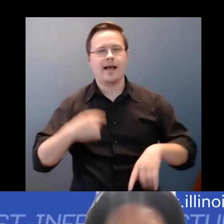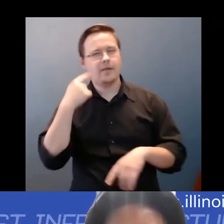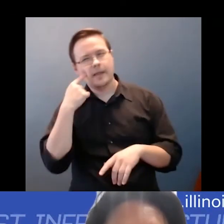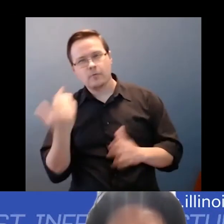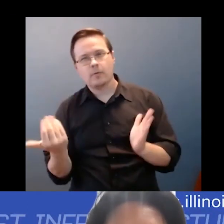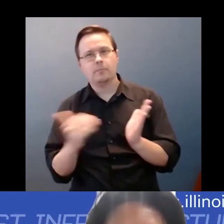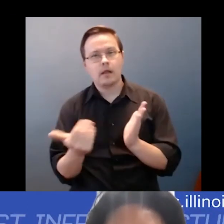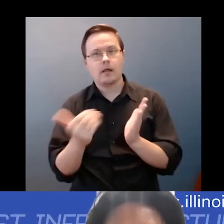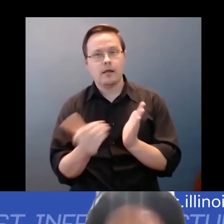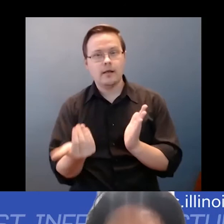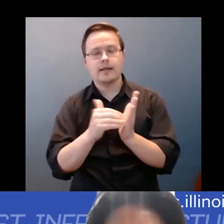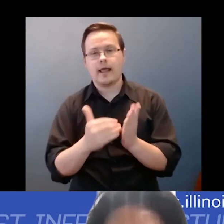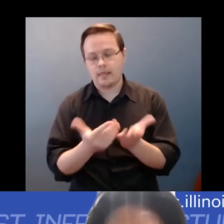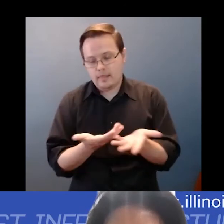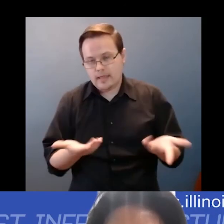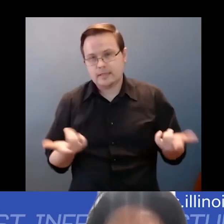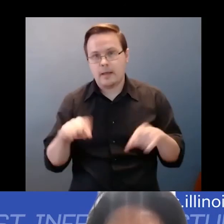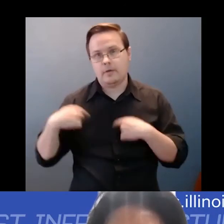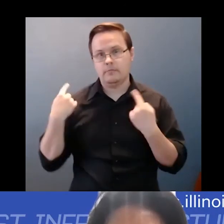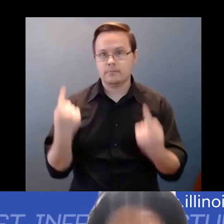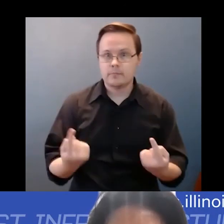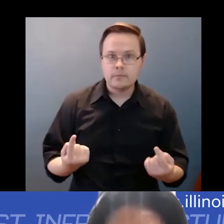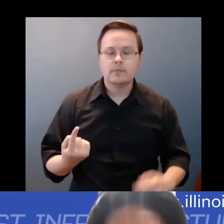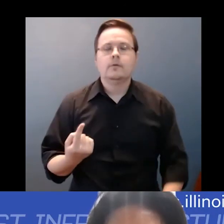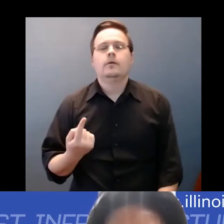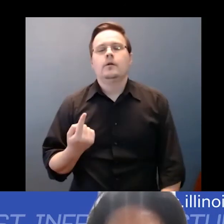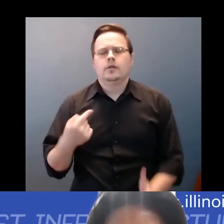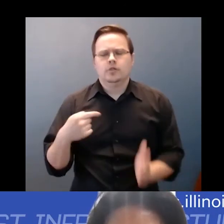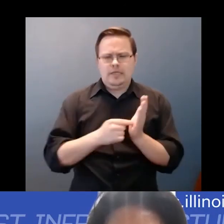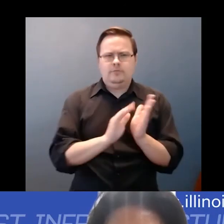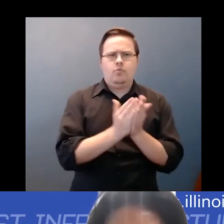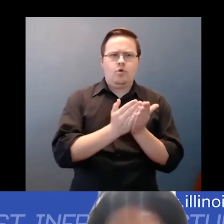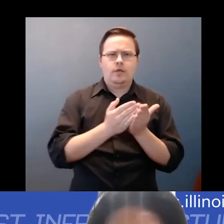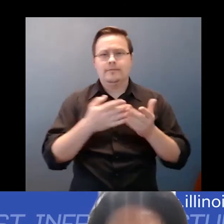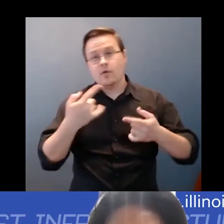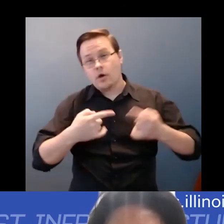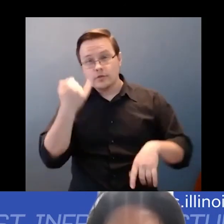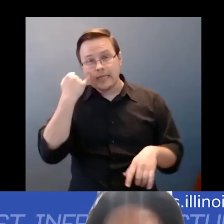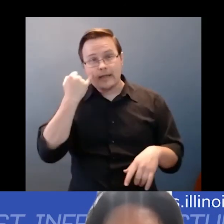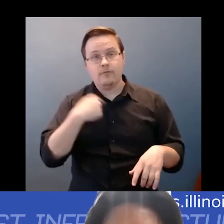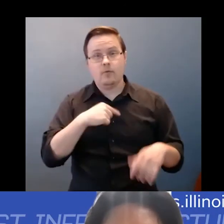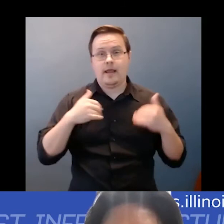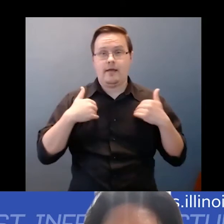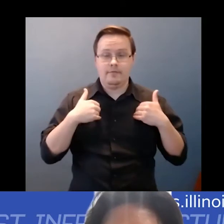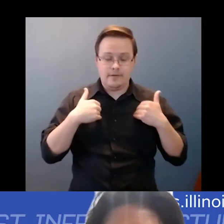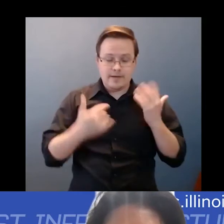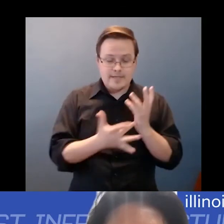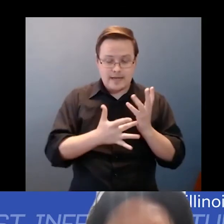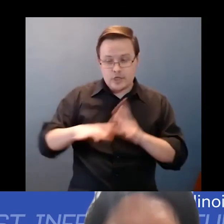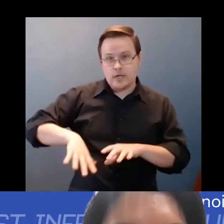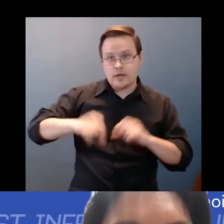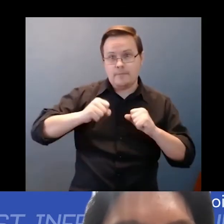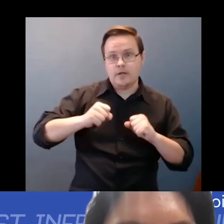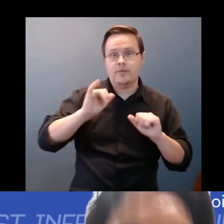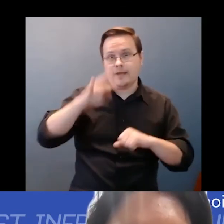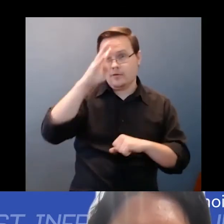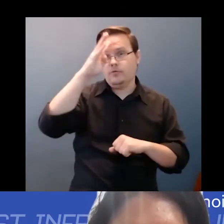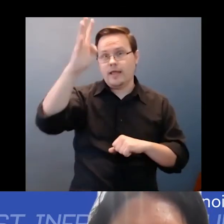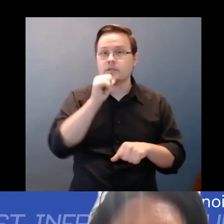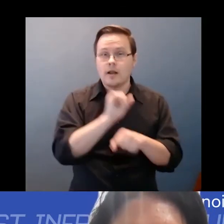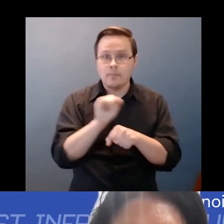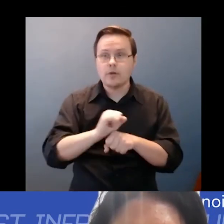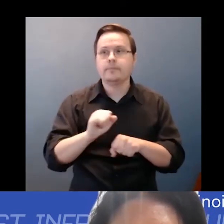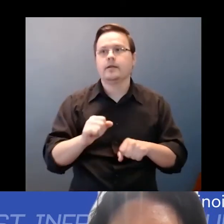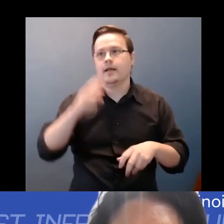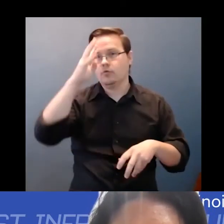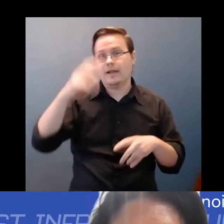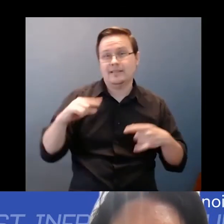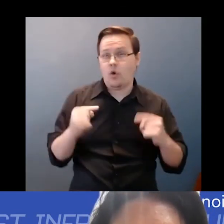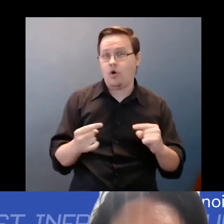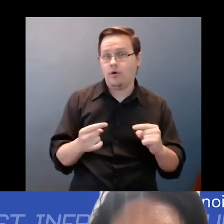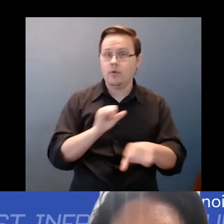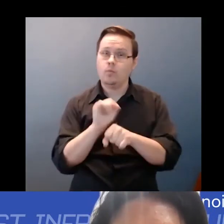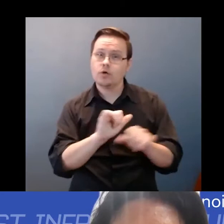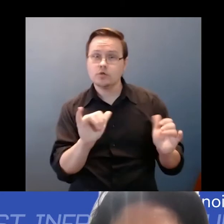I think we're just repeating stuff that's been going for a long time and in this book he you know he sort of our users, you know if if there's going to be a technology adopted that then creates unemployment or creates harm like the you like workers need